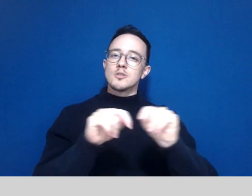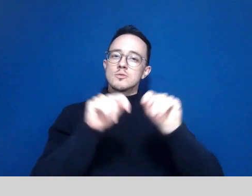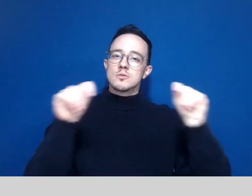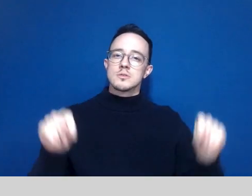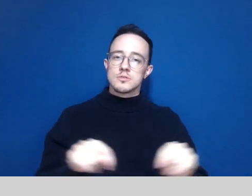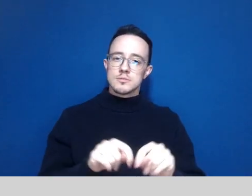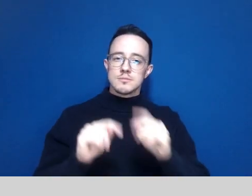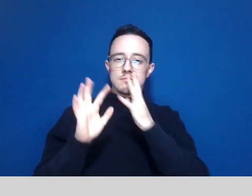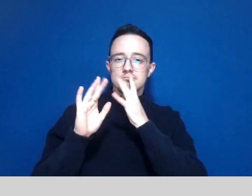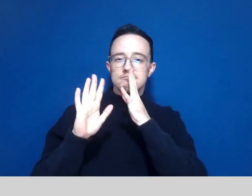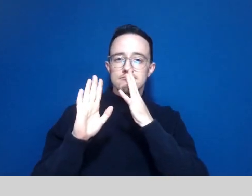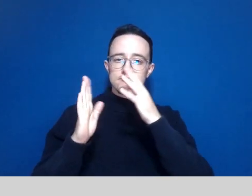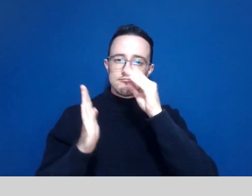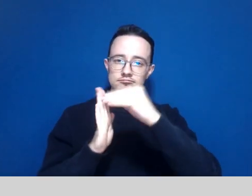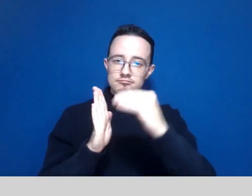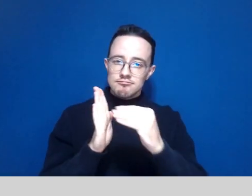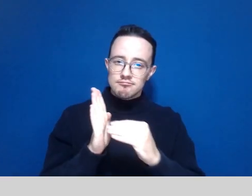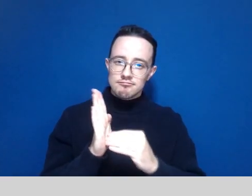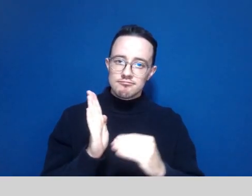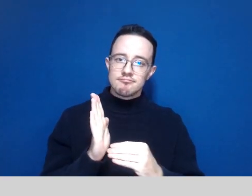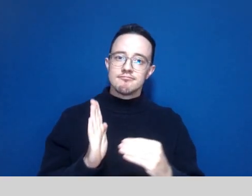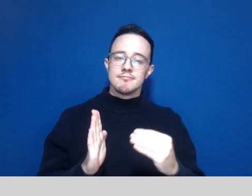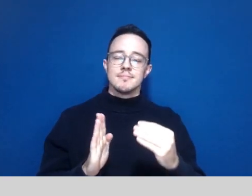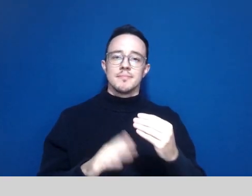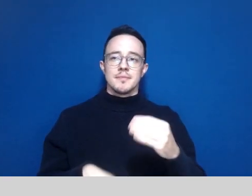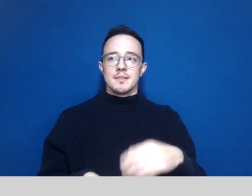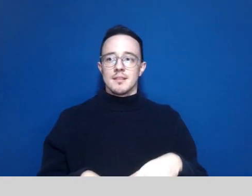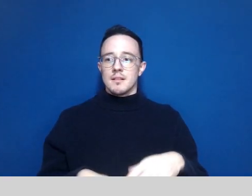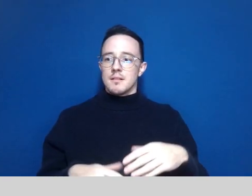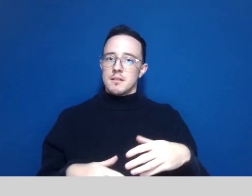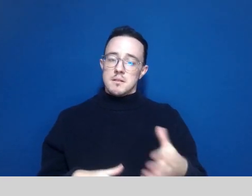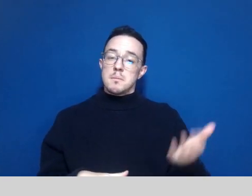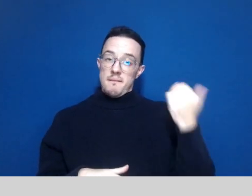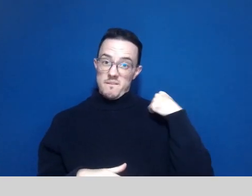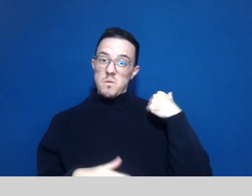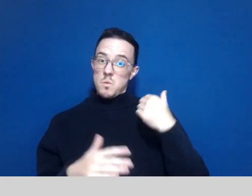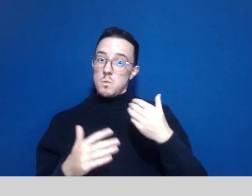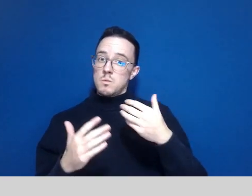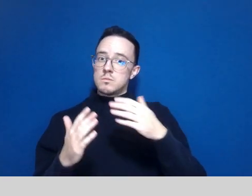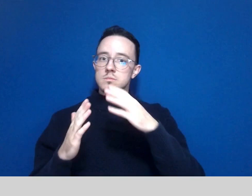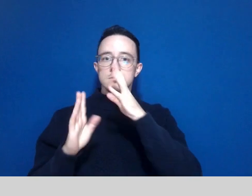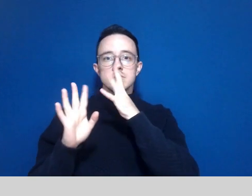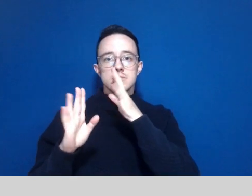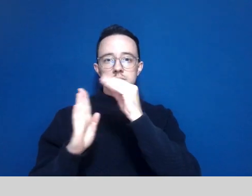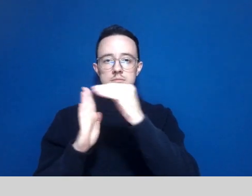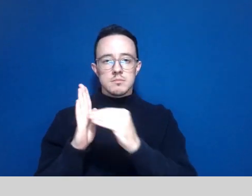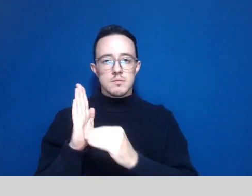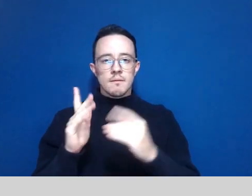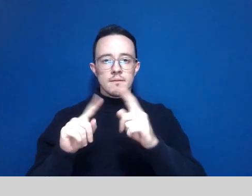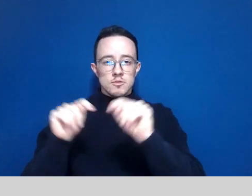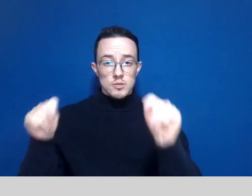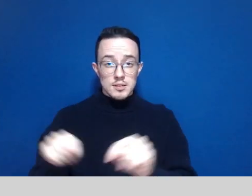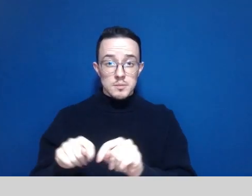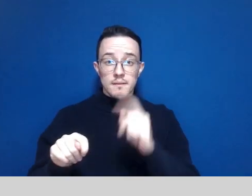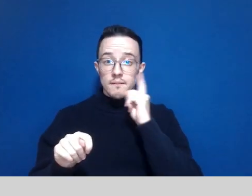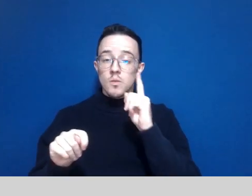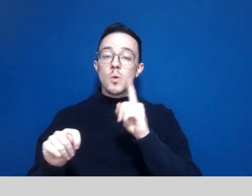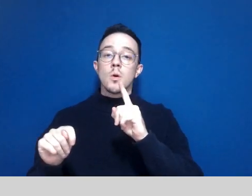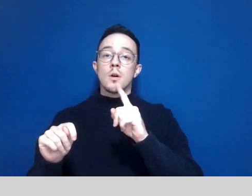for podcasters, YouTubers and this year jumped into helping with virtual conferences.